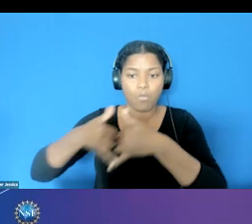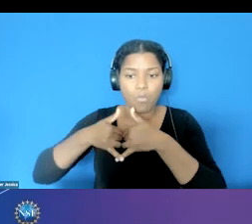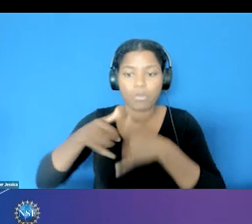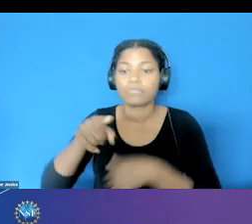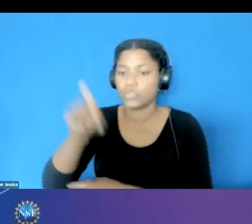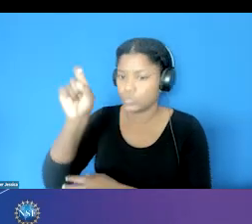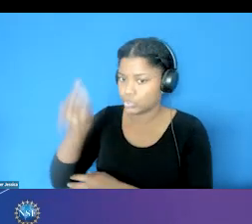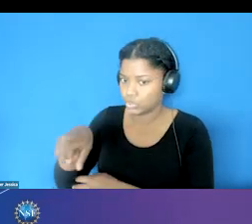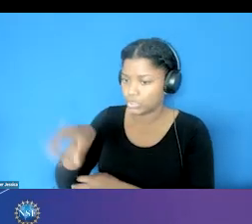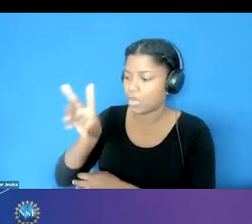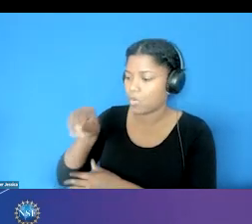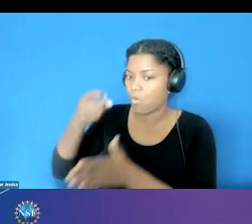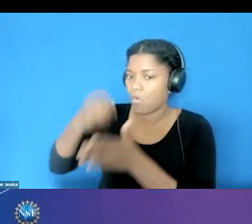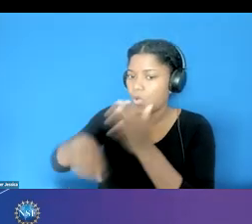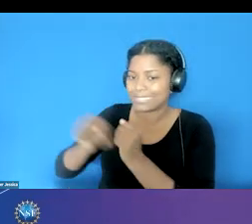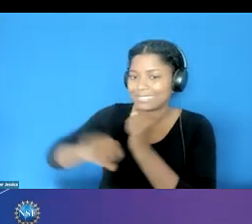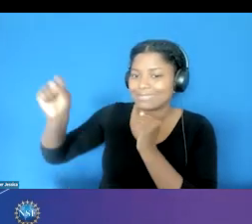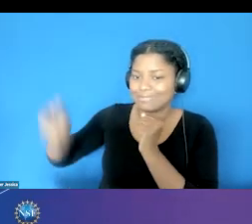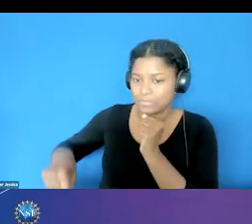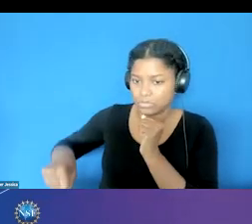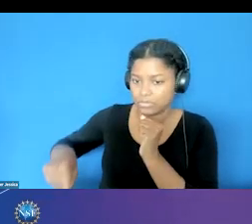You should do a no-cost extension.